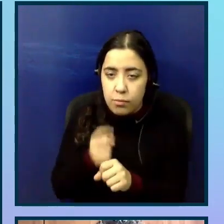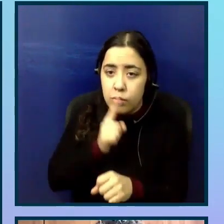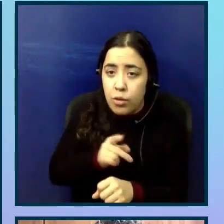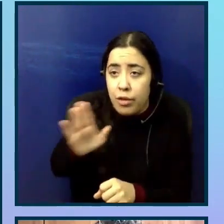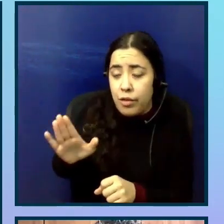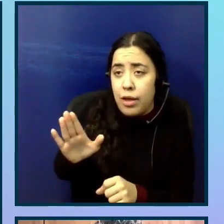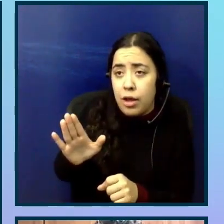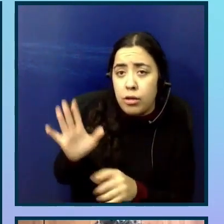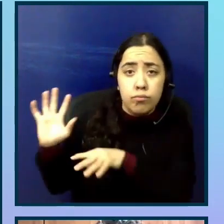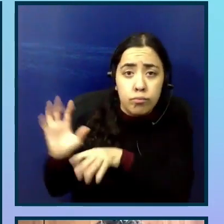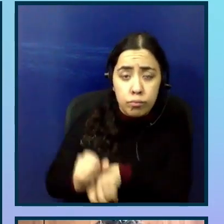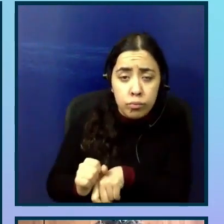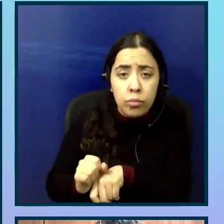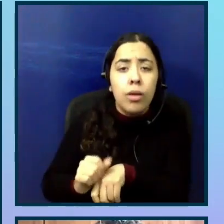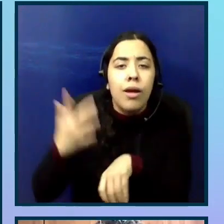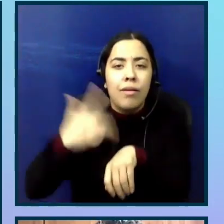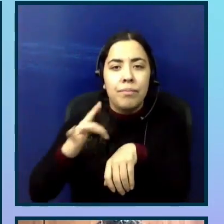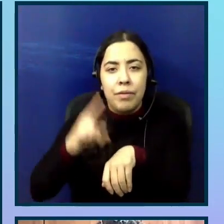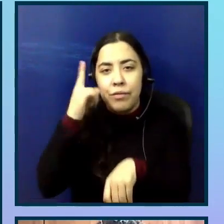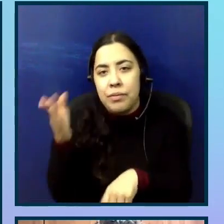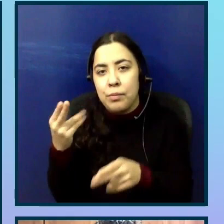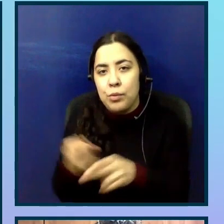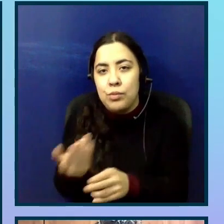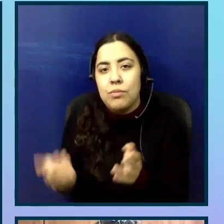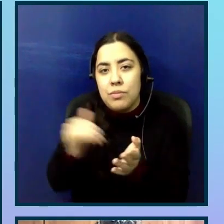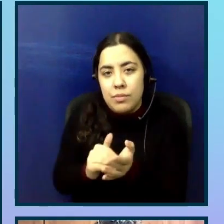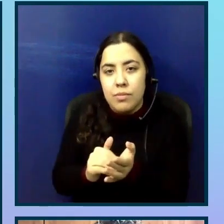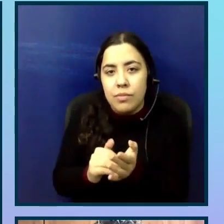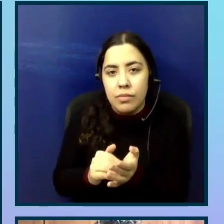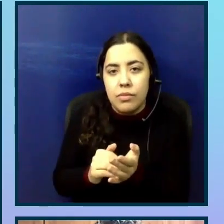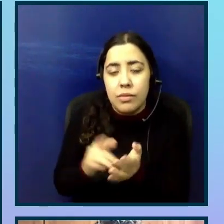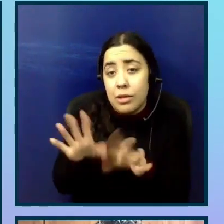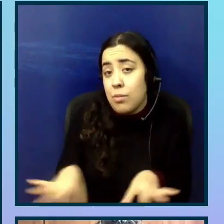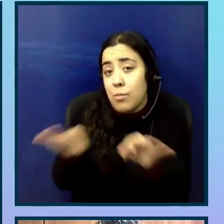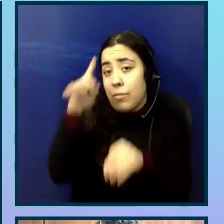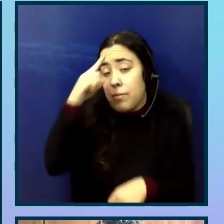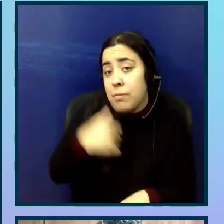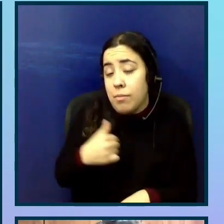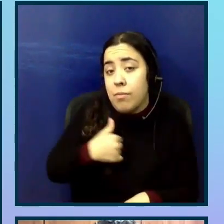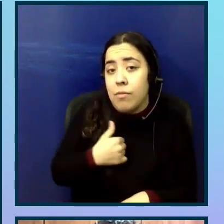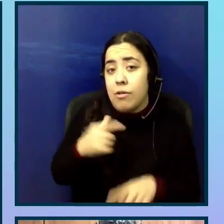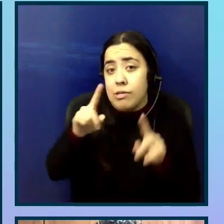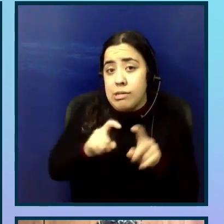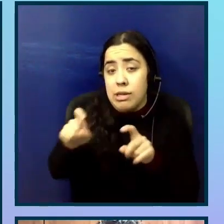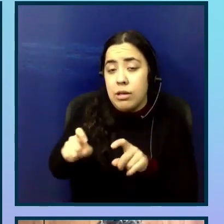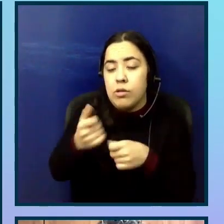So these are always been very important things to me while testing is to try to act more like the user